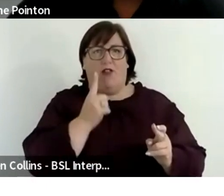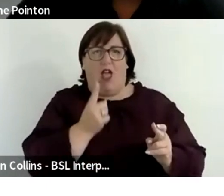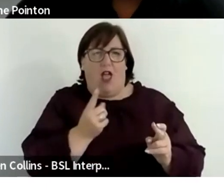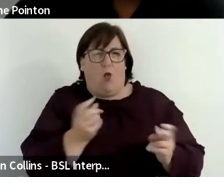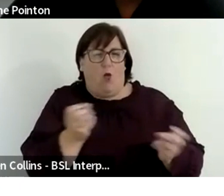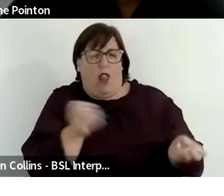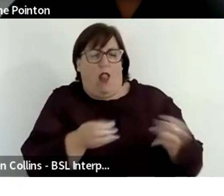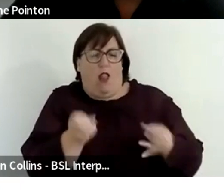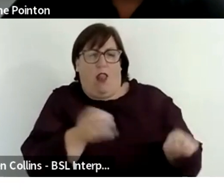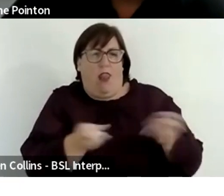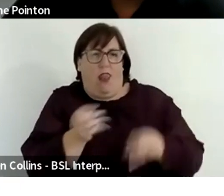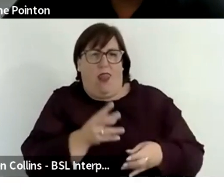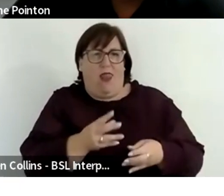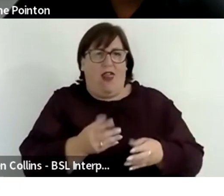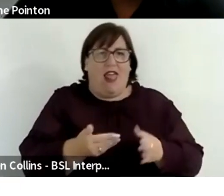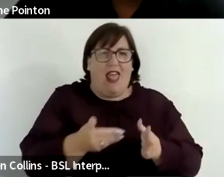on working at HS2